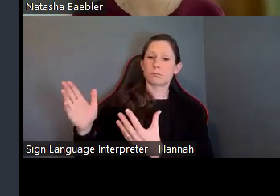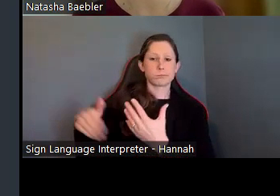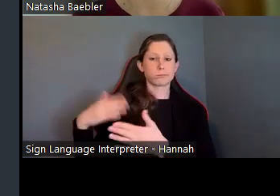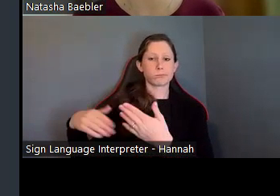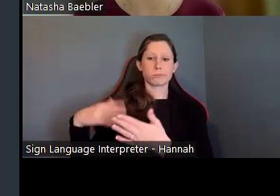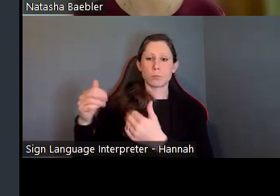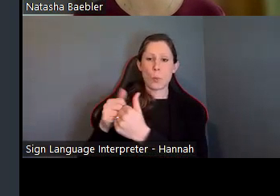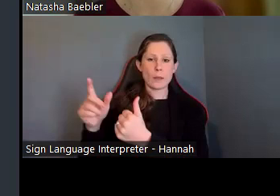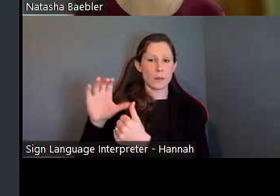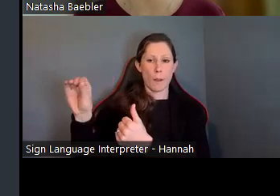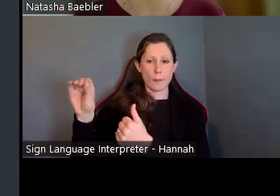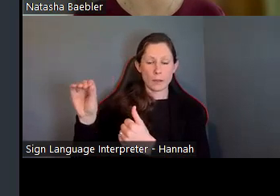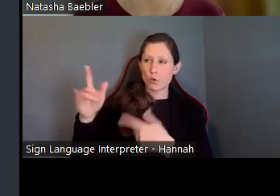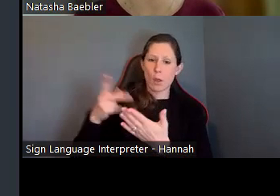It's a cultural initiative.